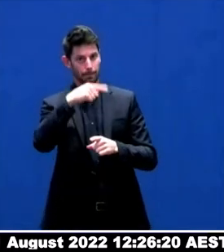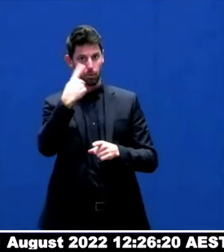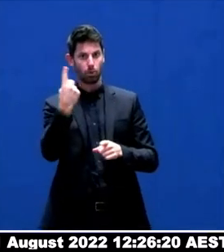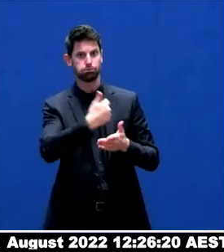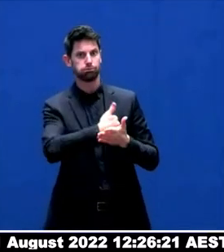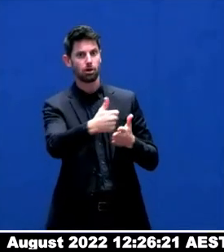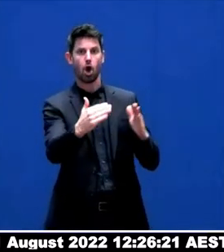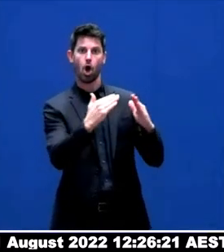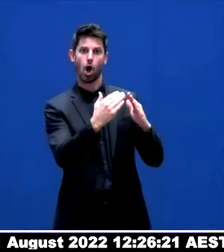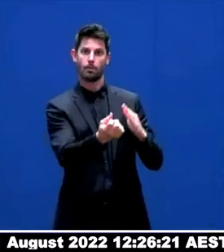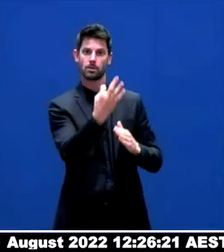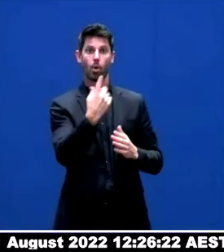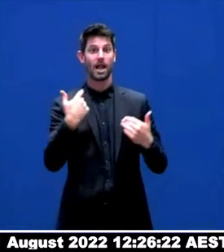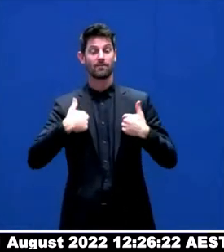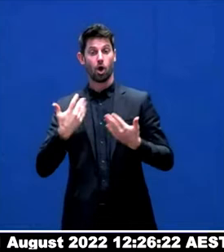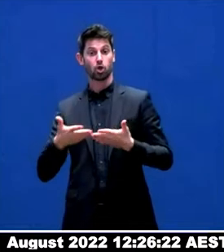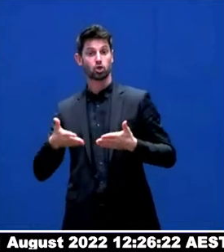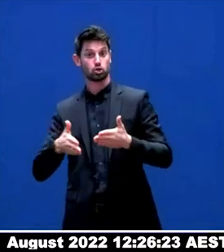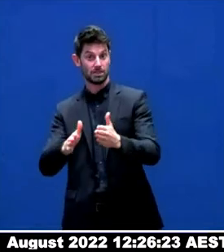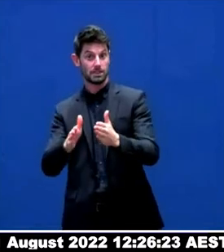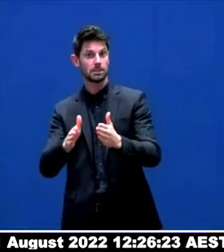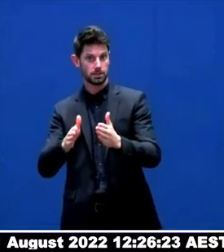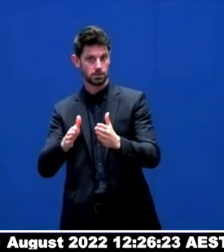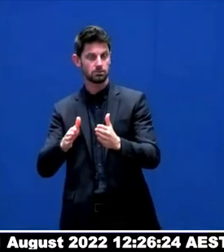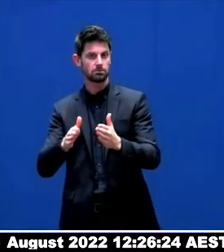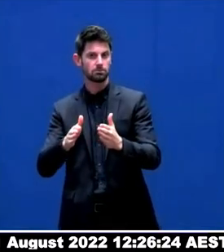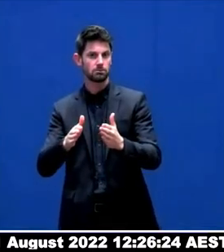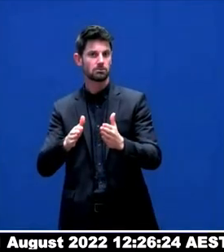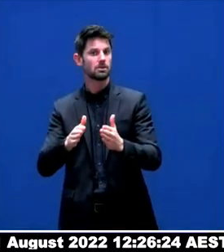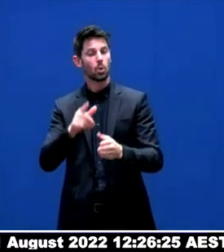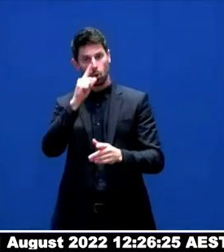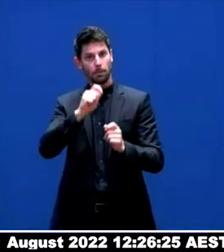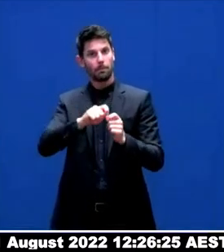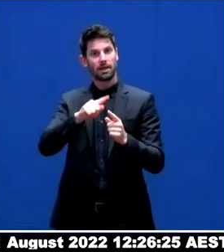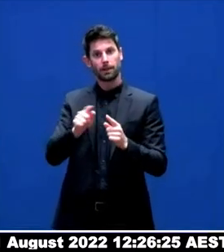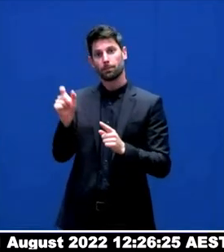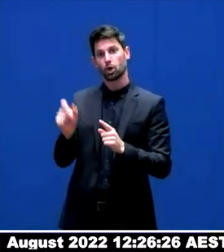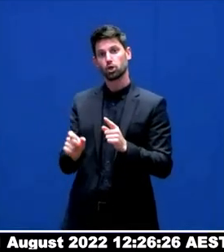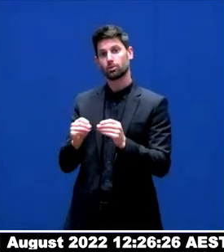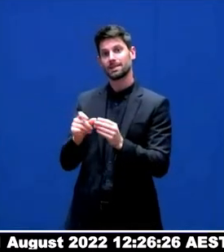sleeping rough. So, there's a reference to a person who has disability support needs?